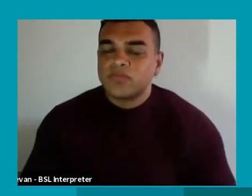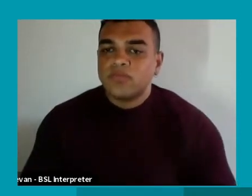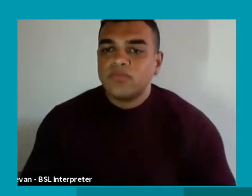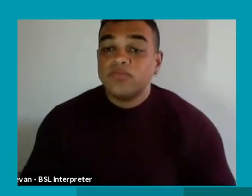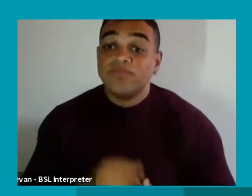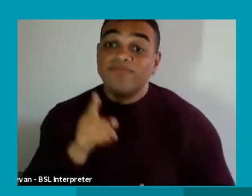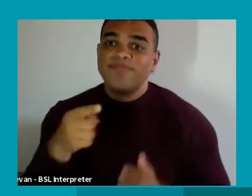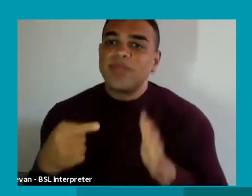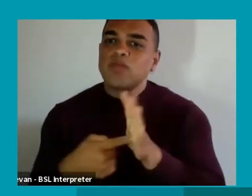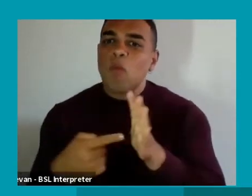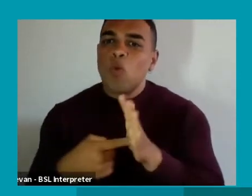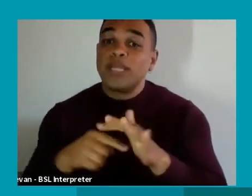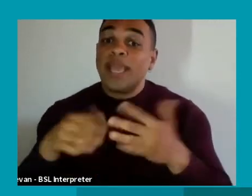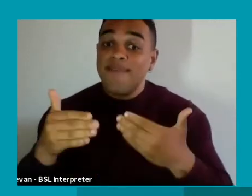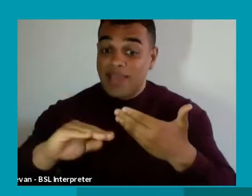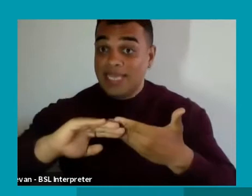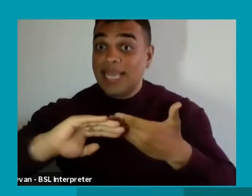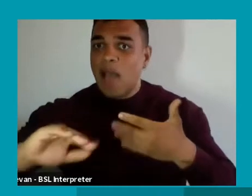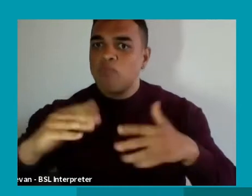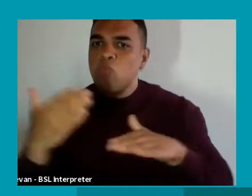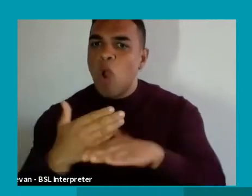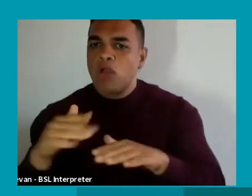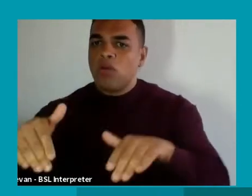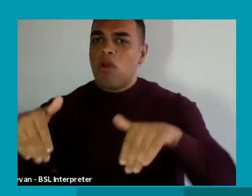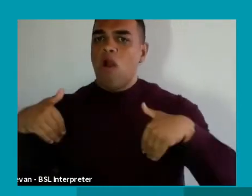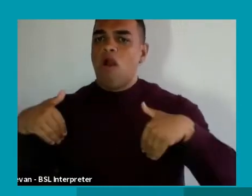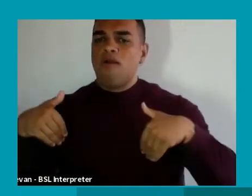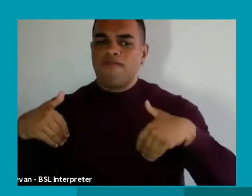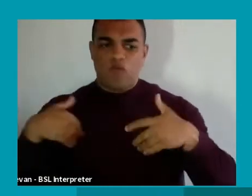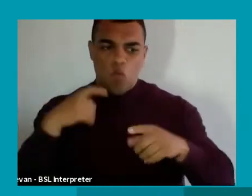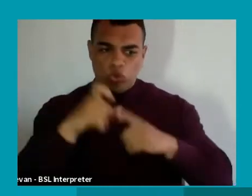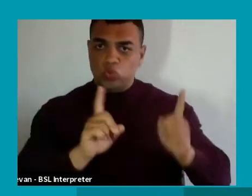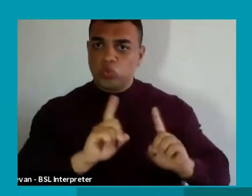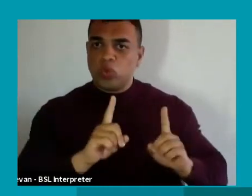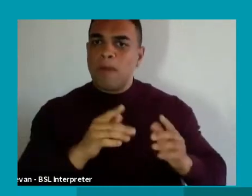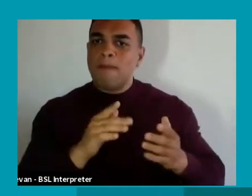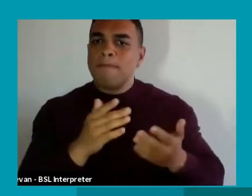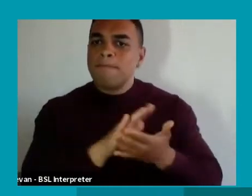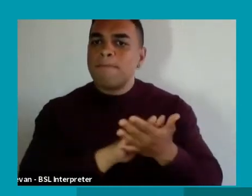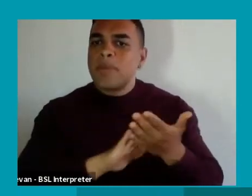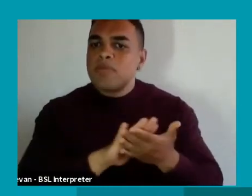So if you work, for instance not unwell, we were doing something else. Perhaps you were studying, perhaps you were traveling actually,